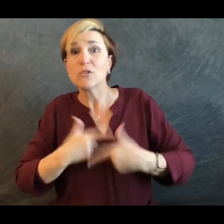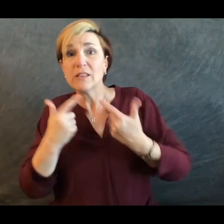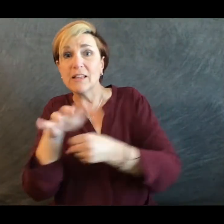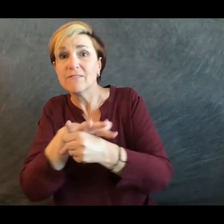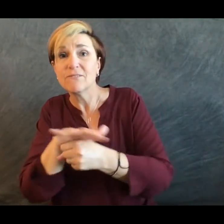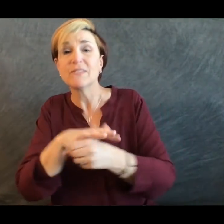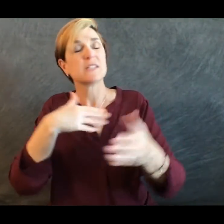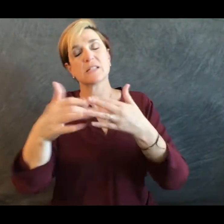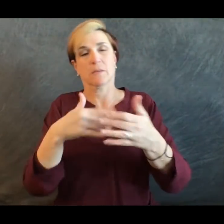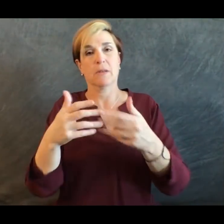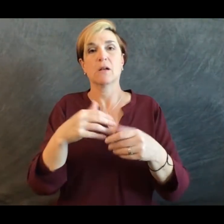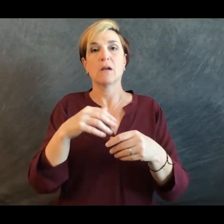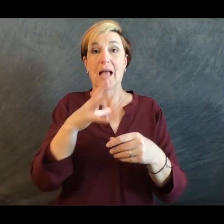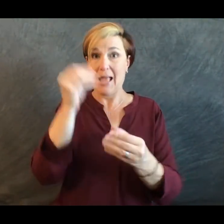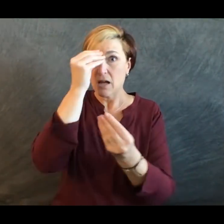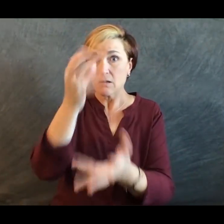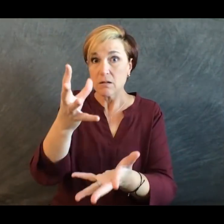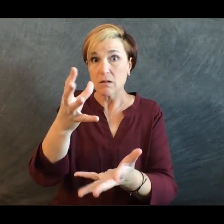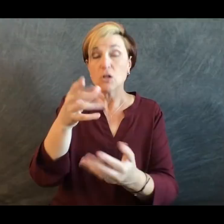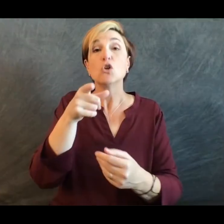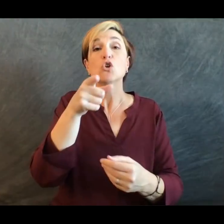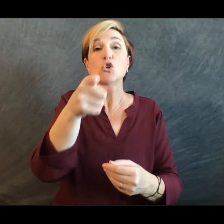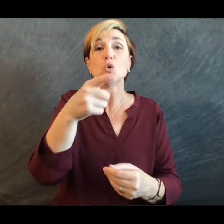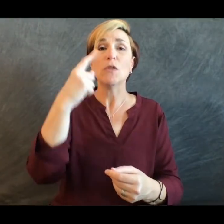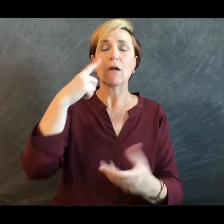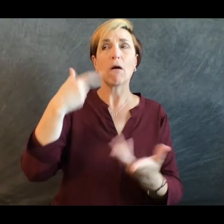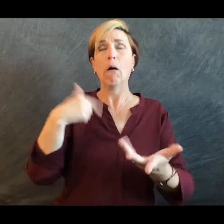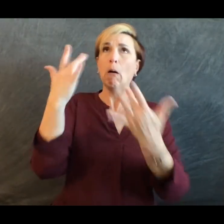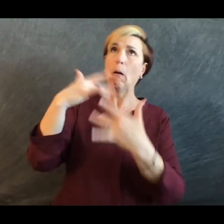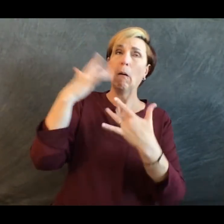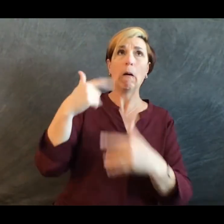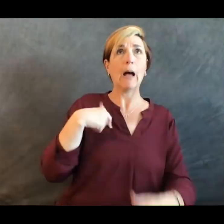and it's even more important than in communities of color we adhere to the